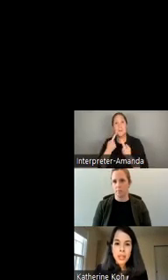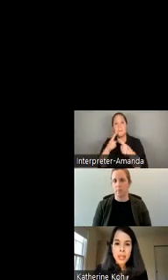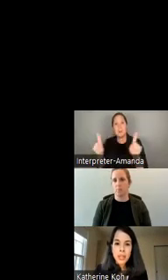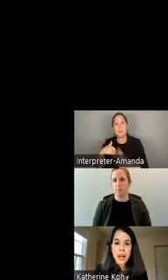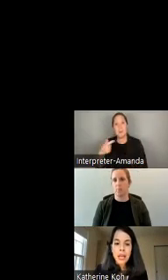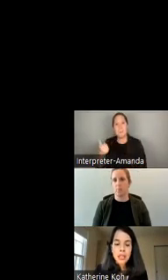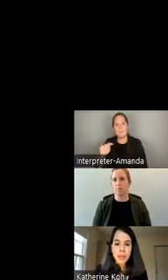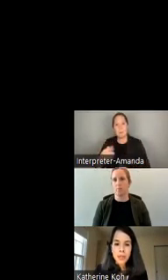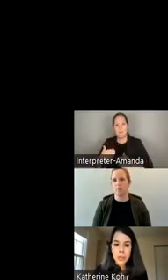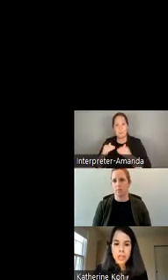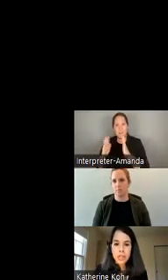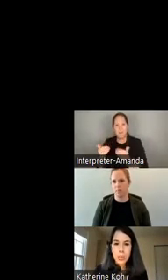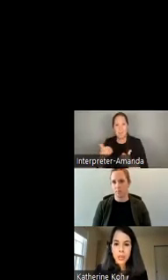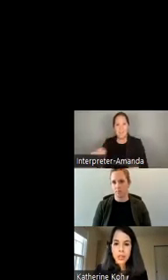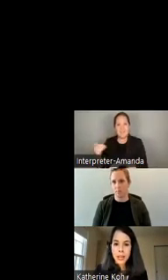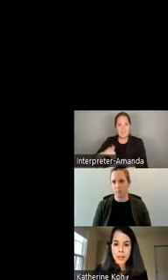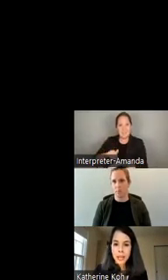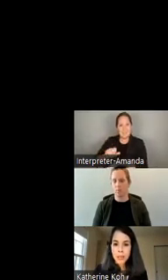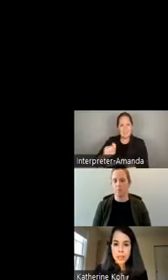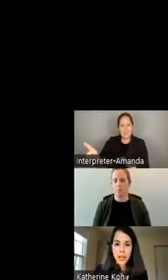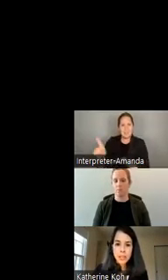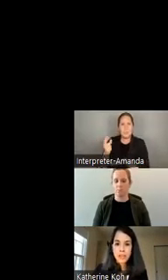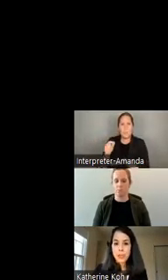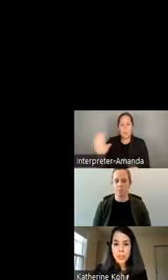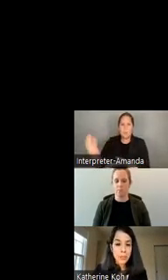they think a ideal intervention would look like from their perspective and we're just